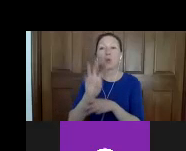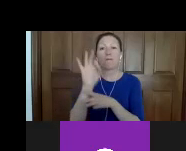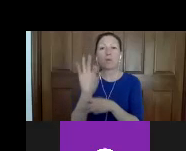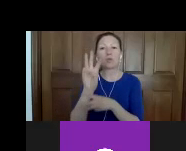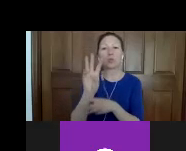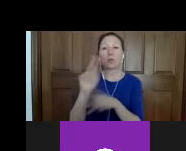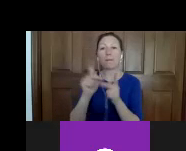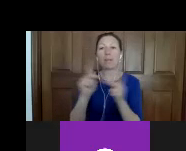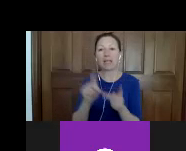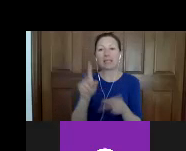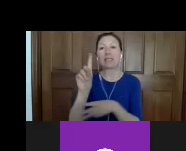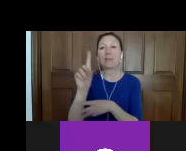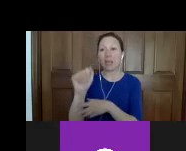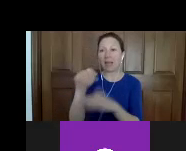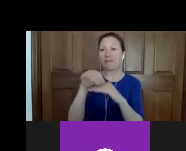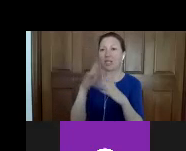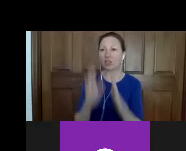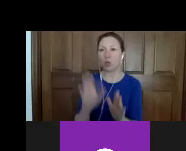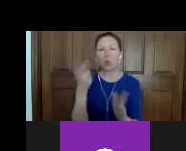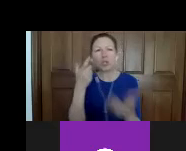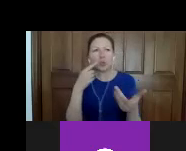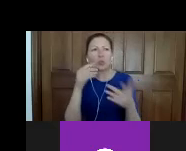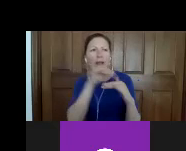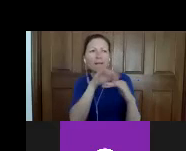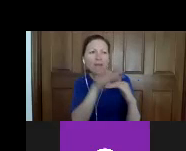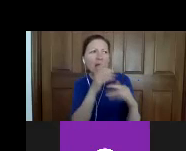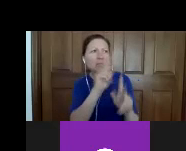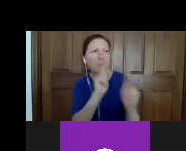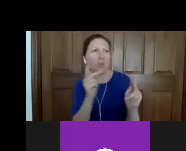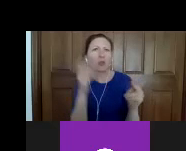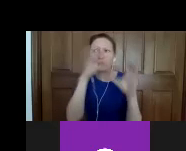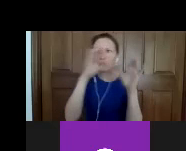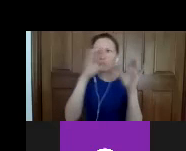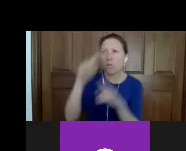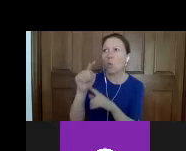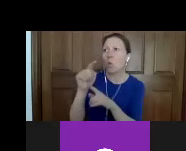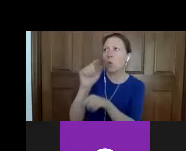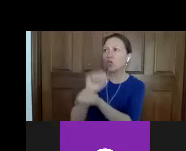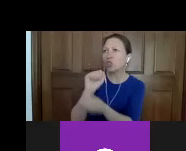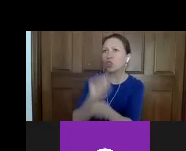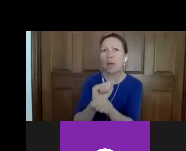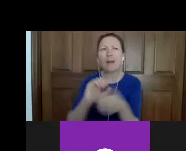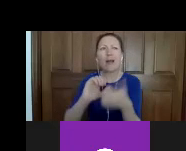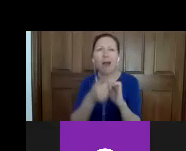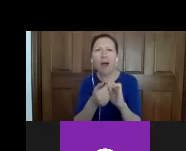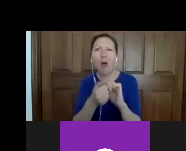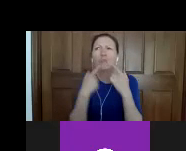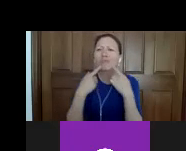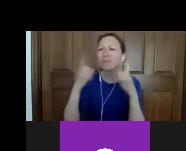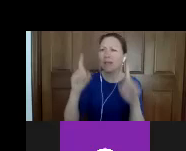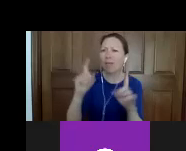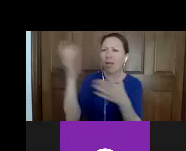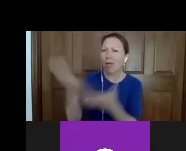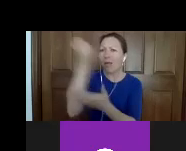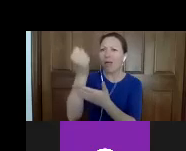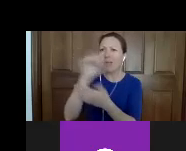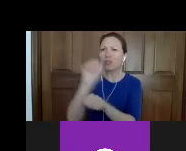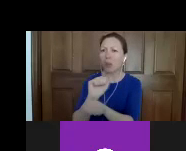we advise on the more efficient, effective path towards getting a job. And today's topic